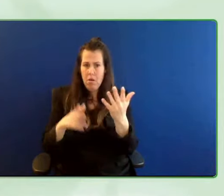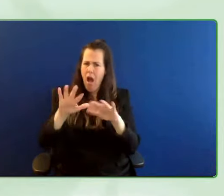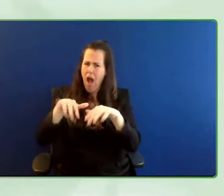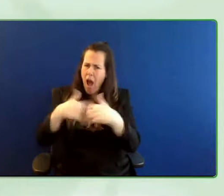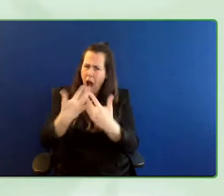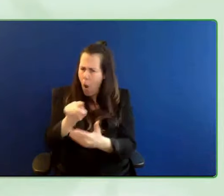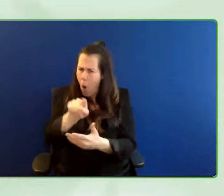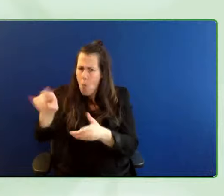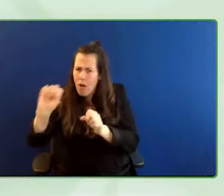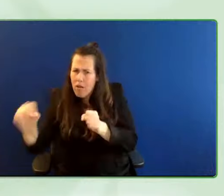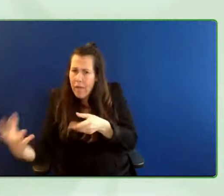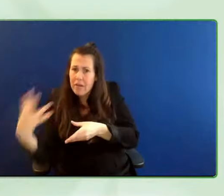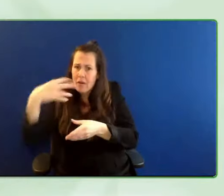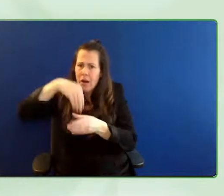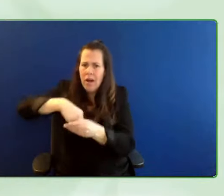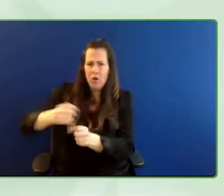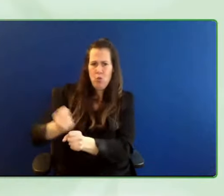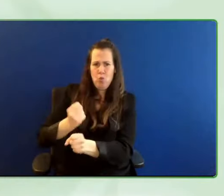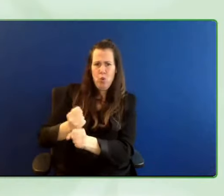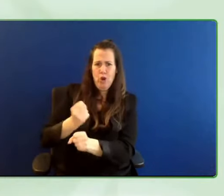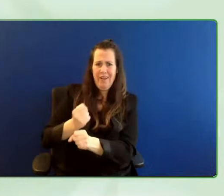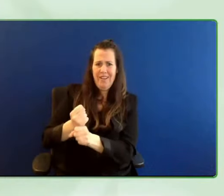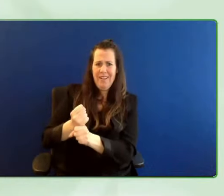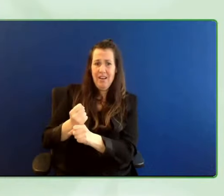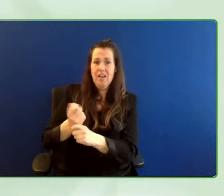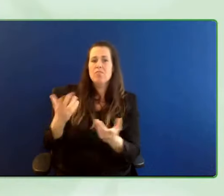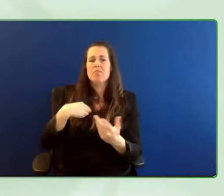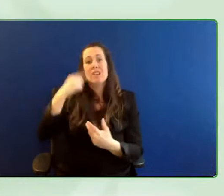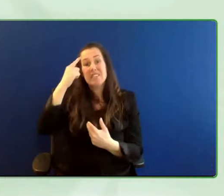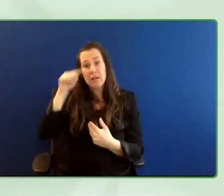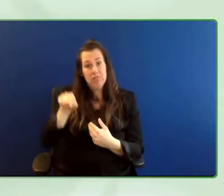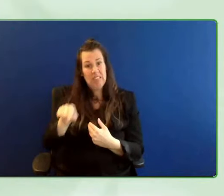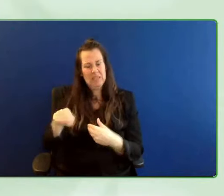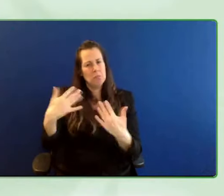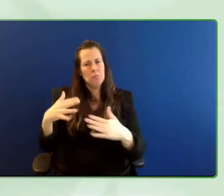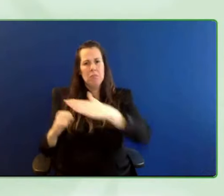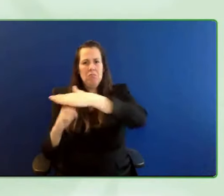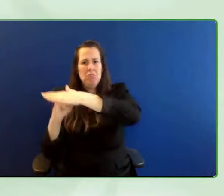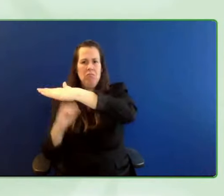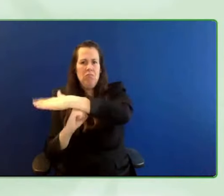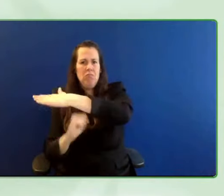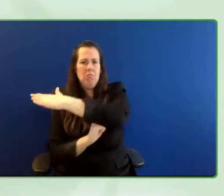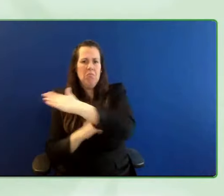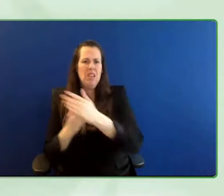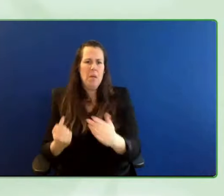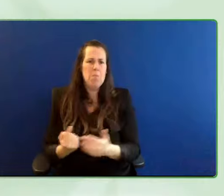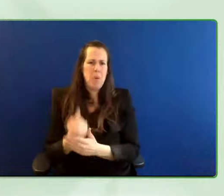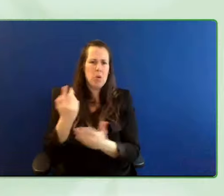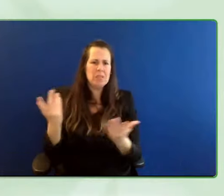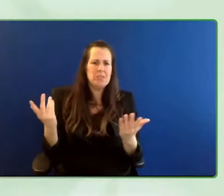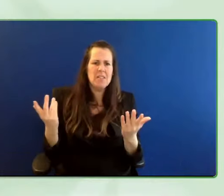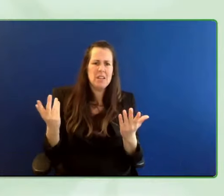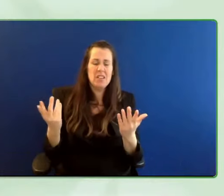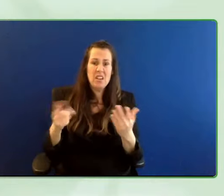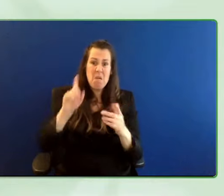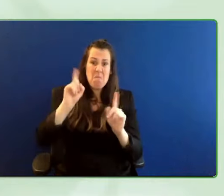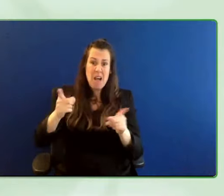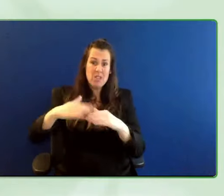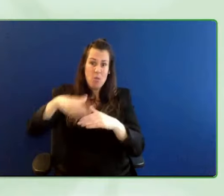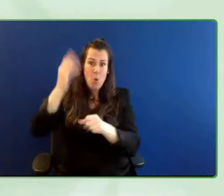Our plan is to continue to provide more trainings and do some focus on mental health as it is sort of a growing concern.